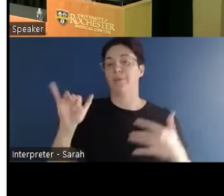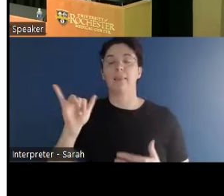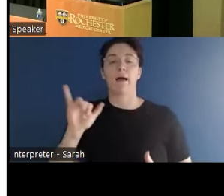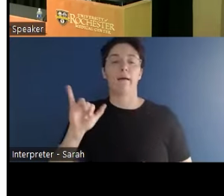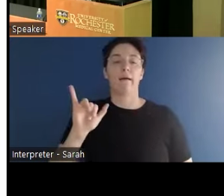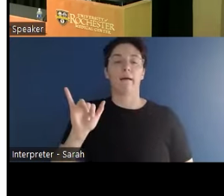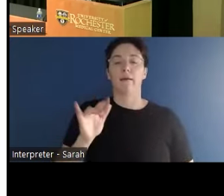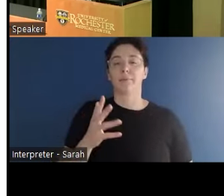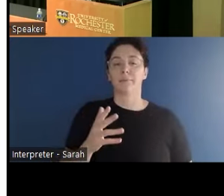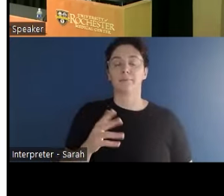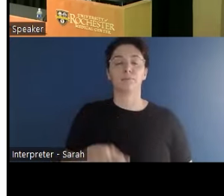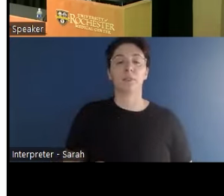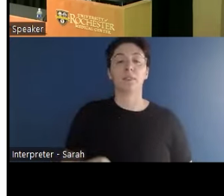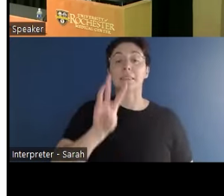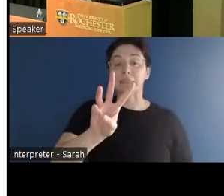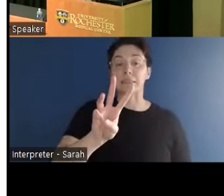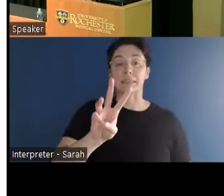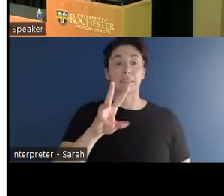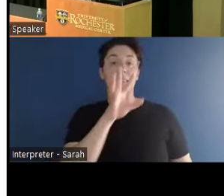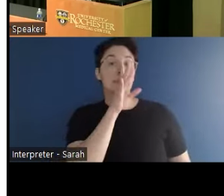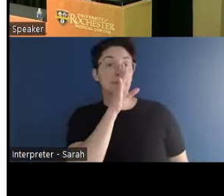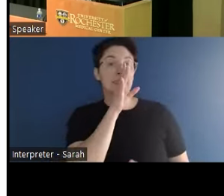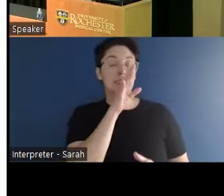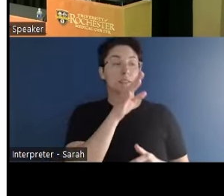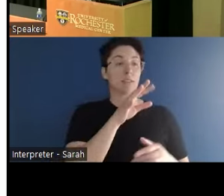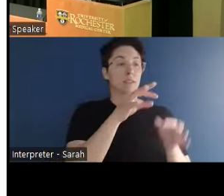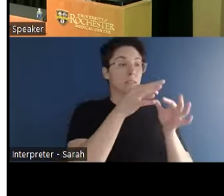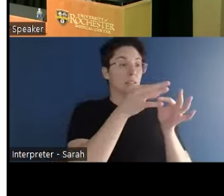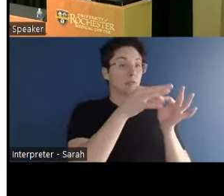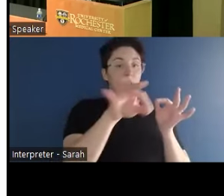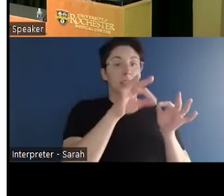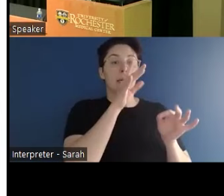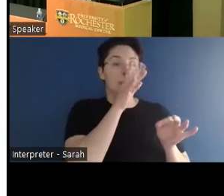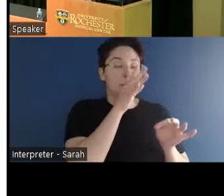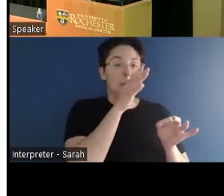take like six speech streams and you overlay them and it sounds a lot like kind of a cocktail party